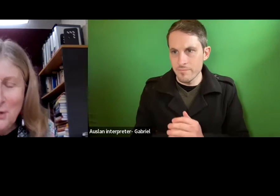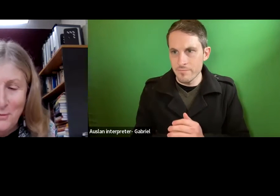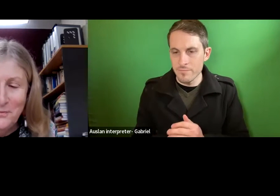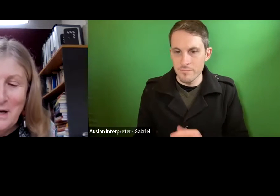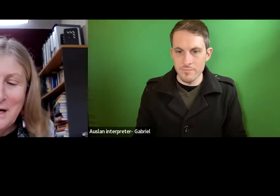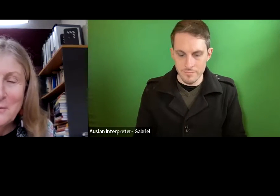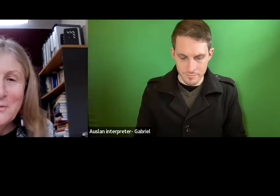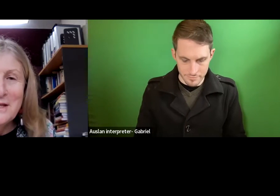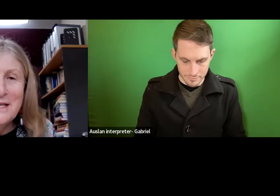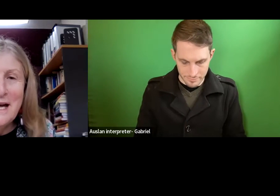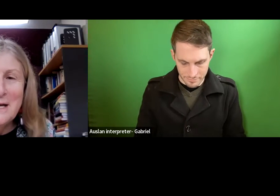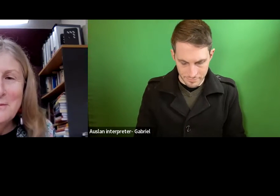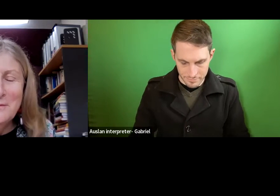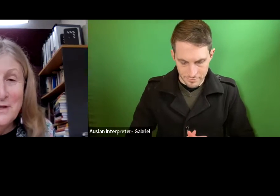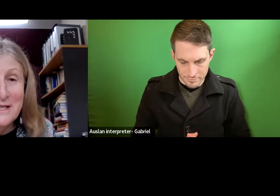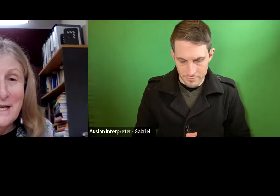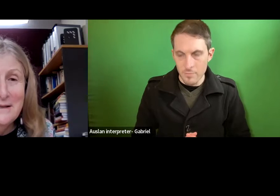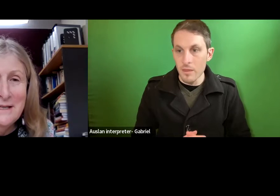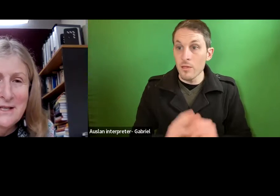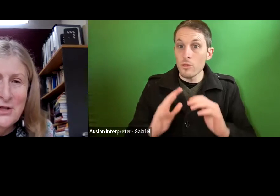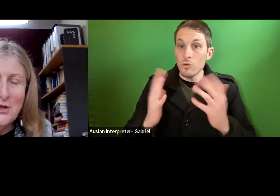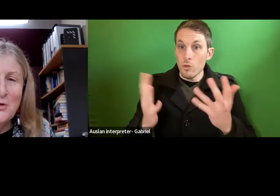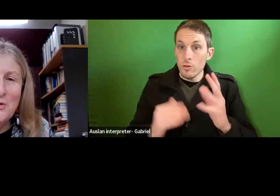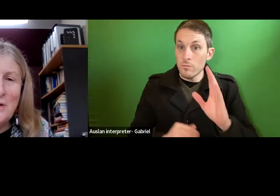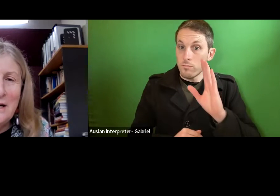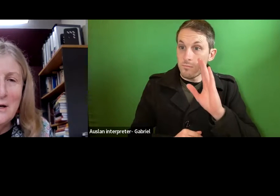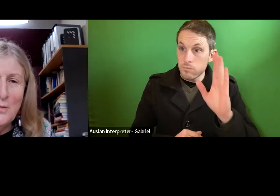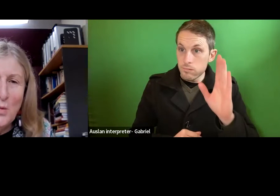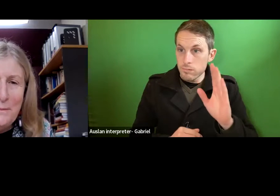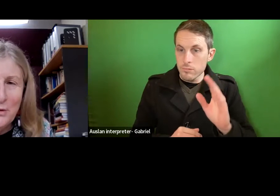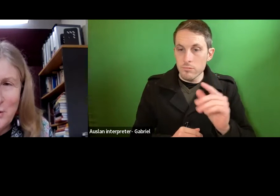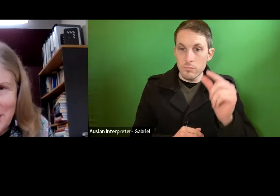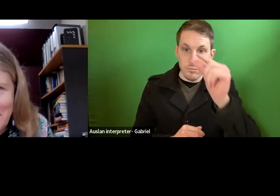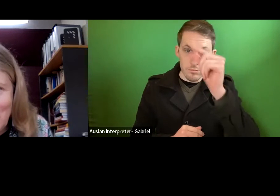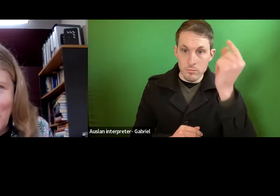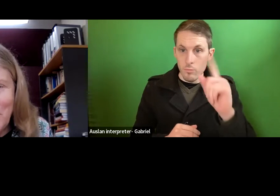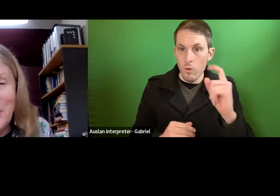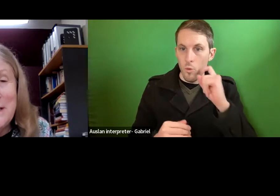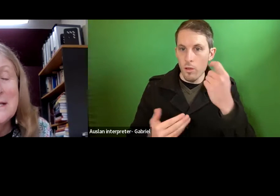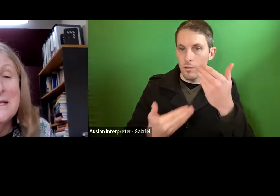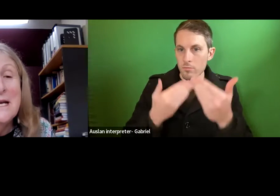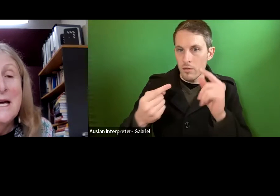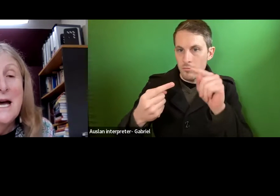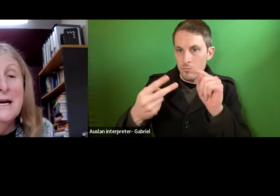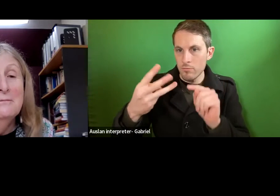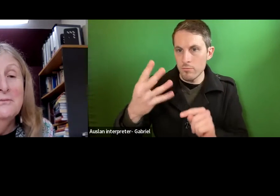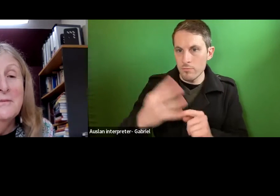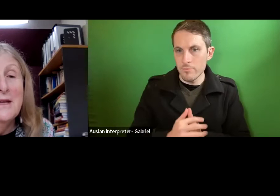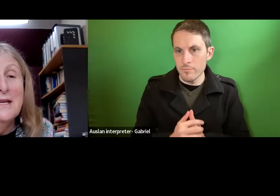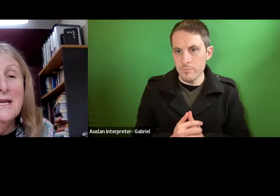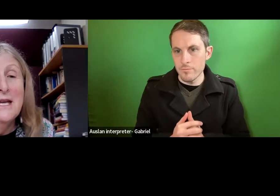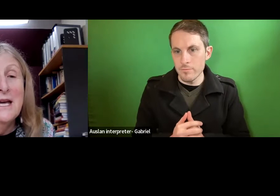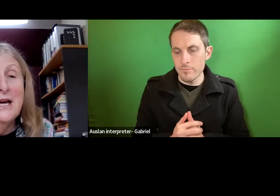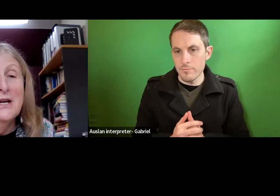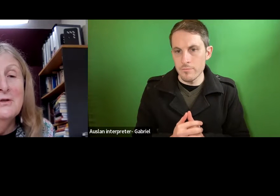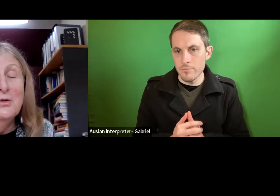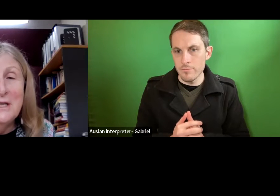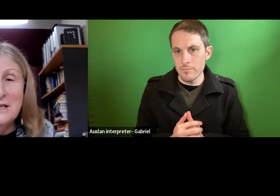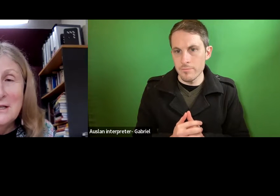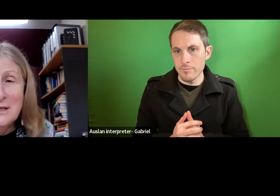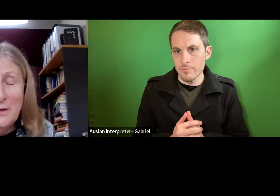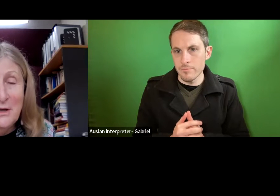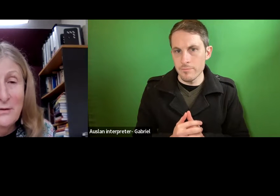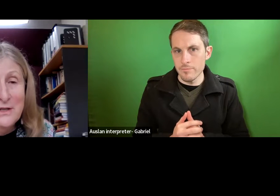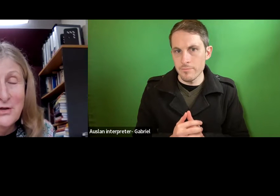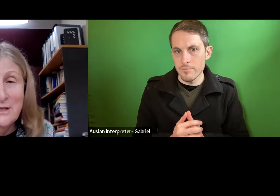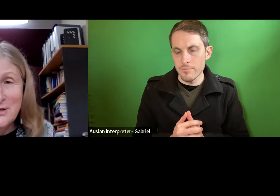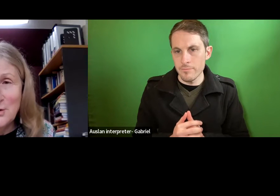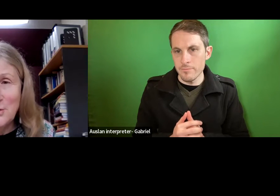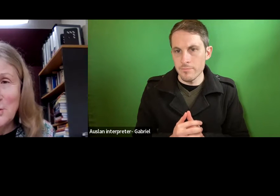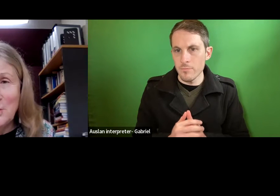So the aim for today is to whip through these dot points, looking at a little bit of history as to